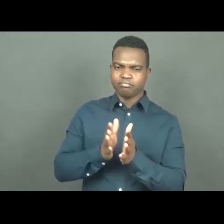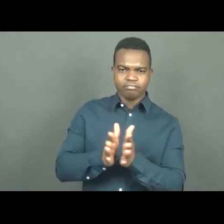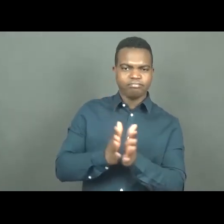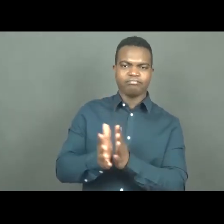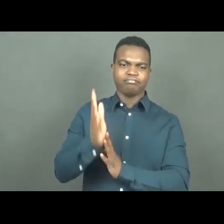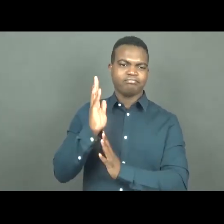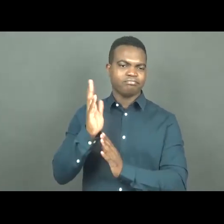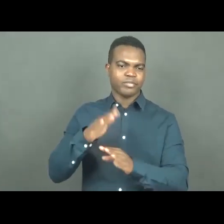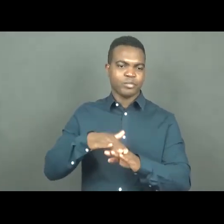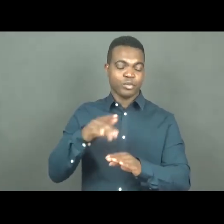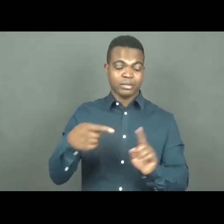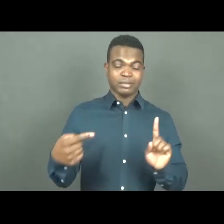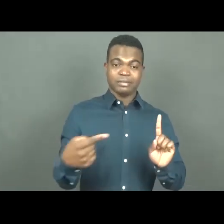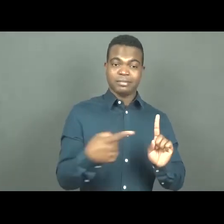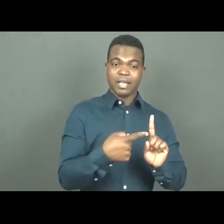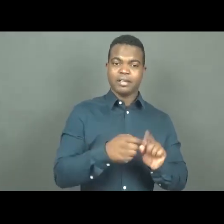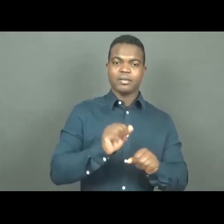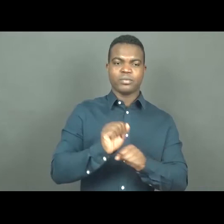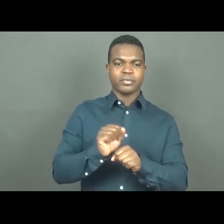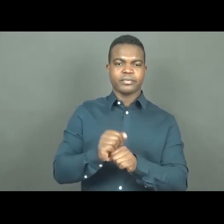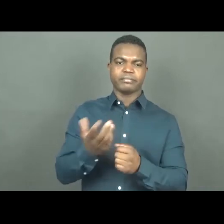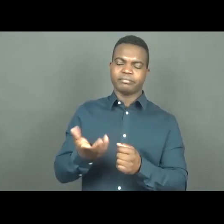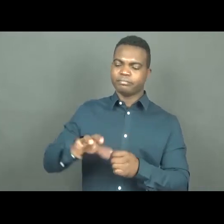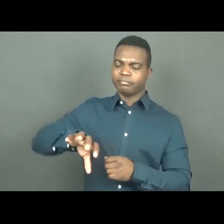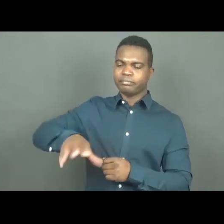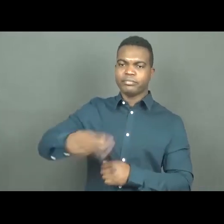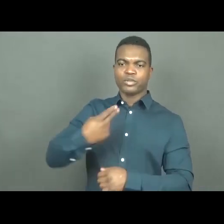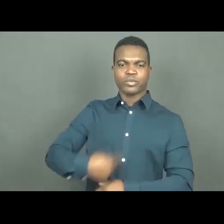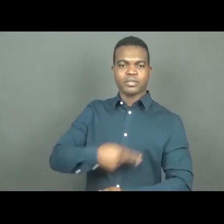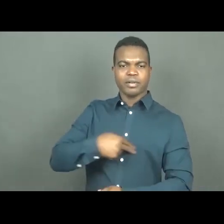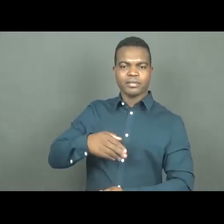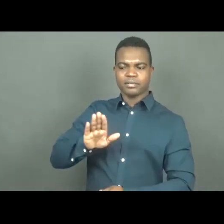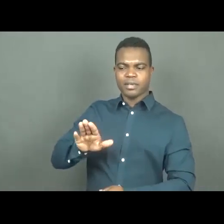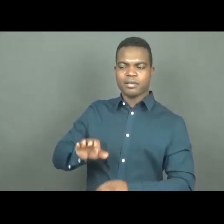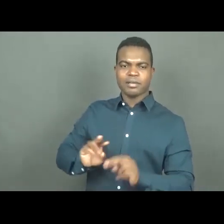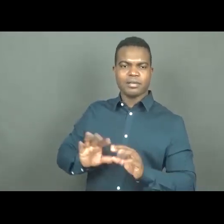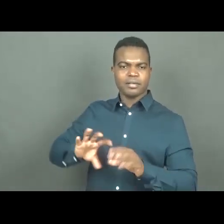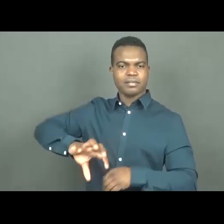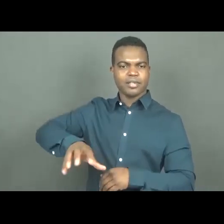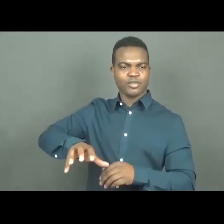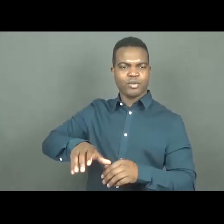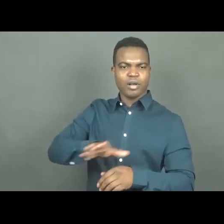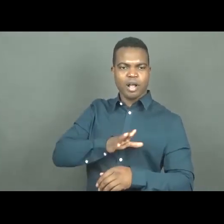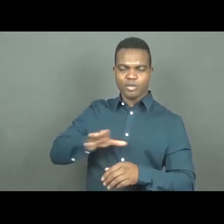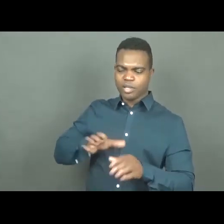Christian Lohr: Good morning to everyone. It is a great pleasure to speak to you. I will take